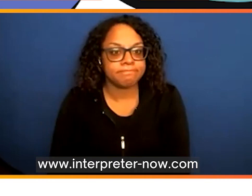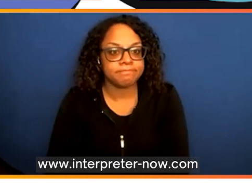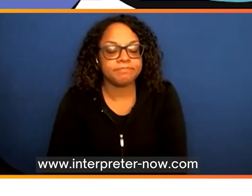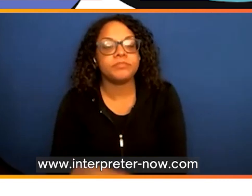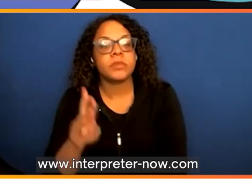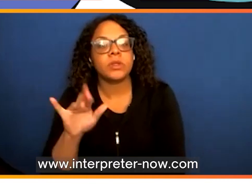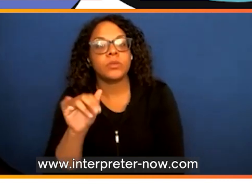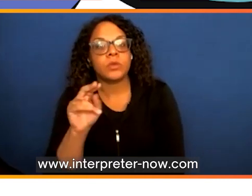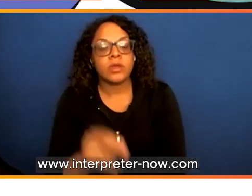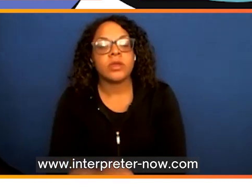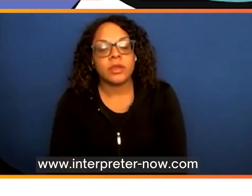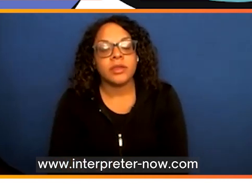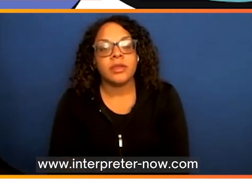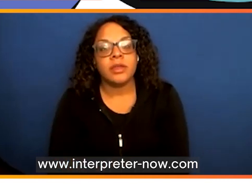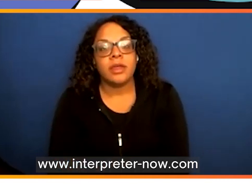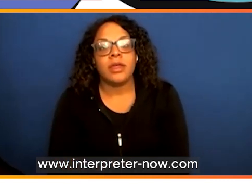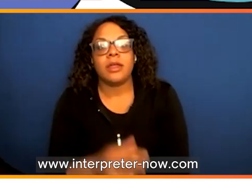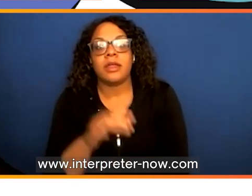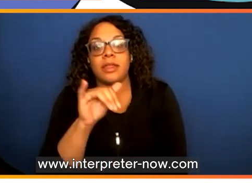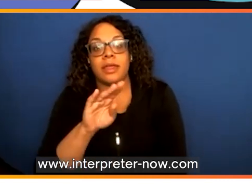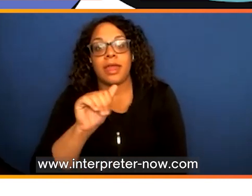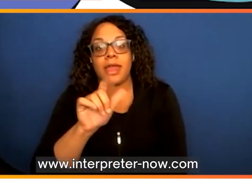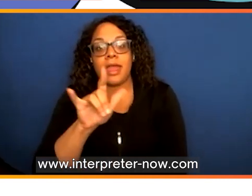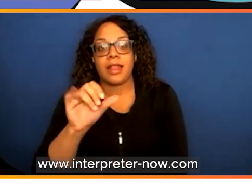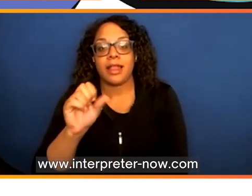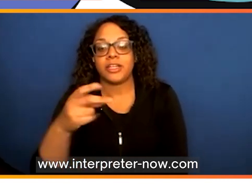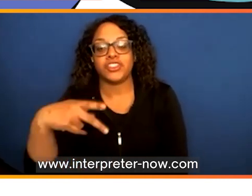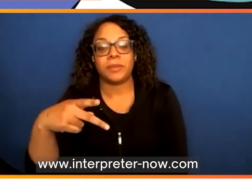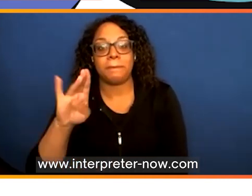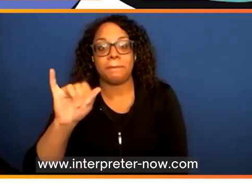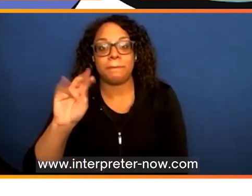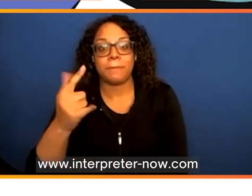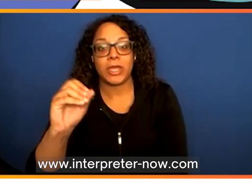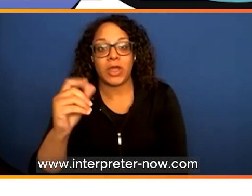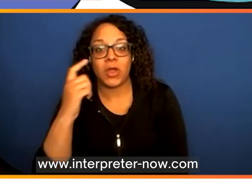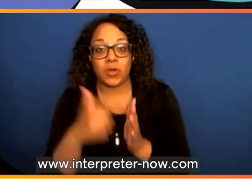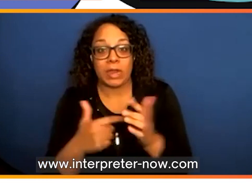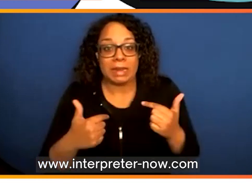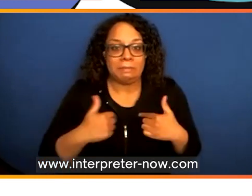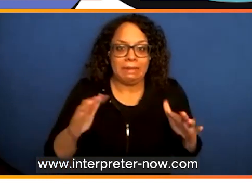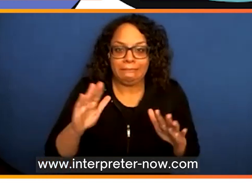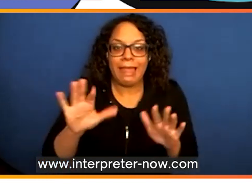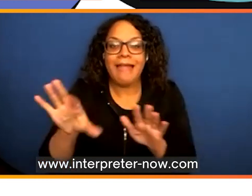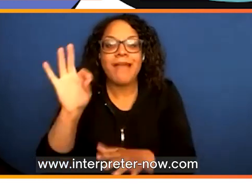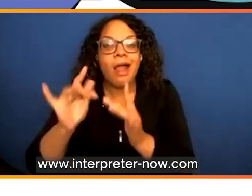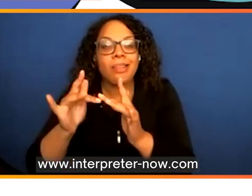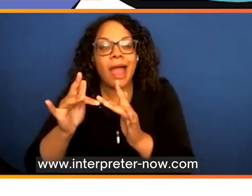on the internet that was similar, kind of a DEI bingo card, if you will. I brought it